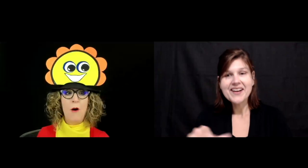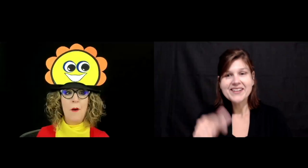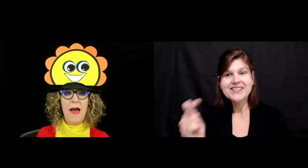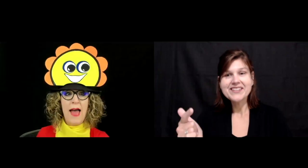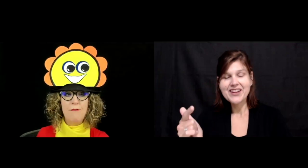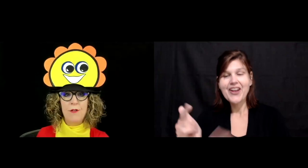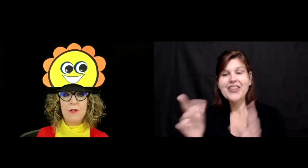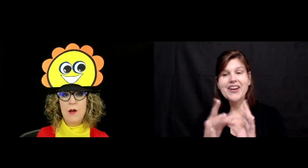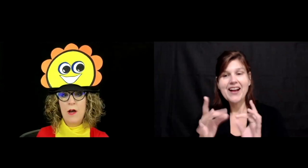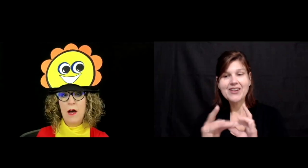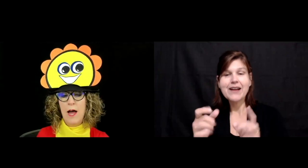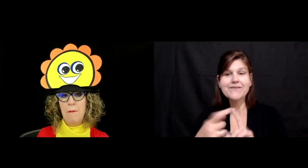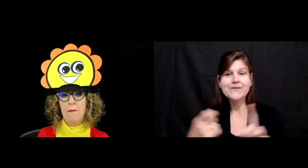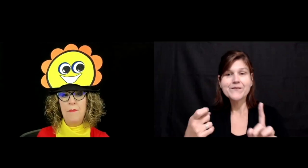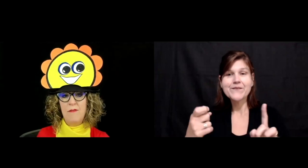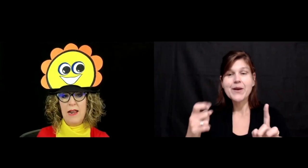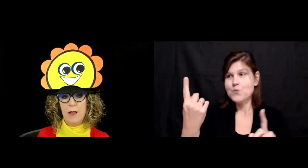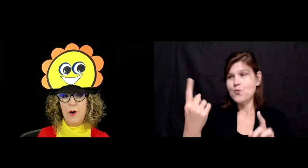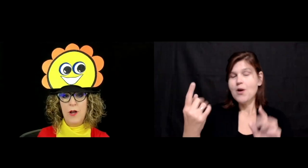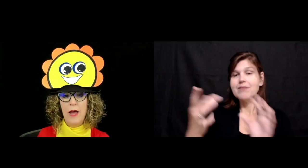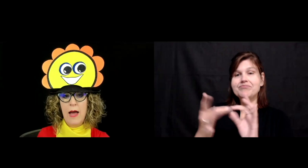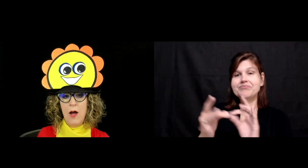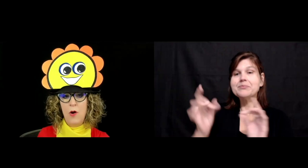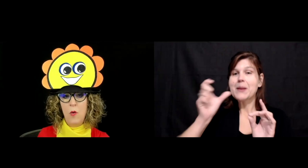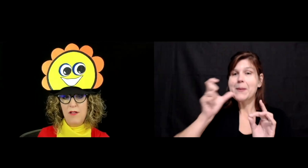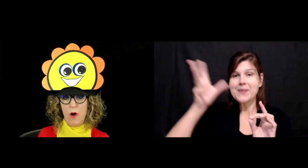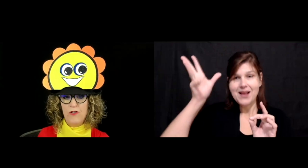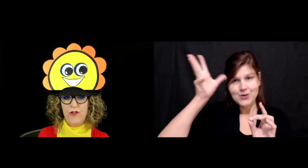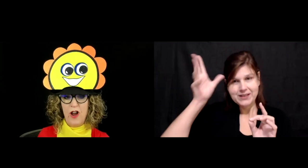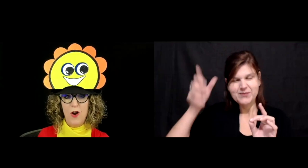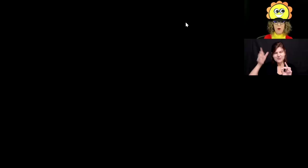from a parent of a little boy who has watched the show,